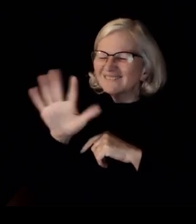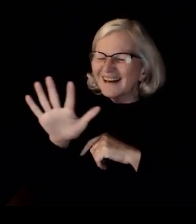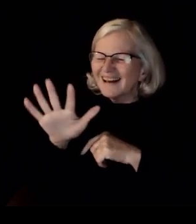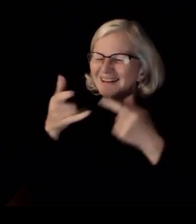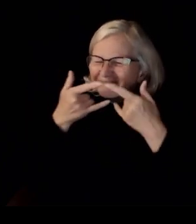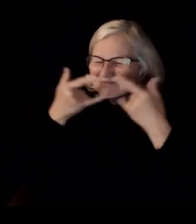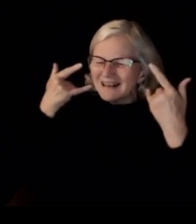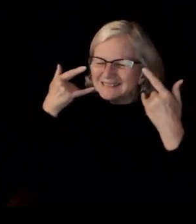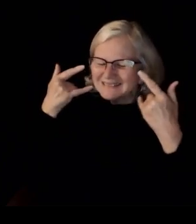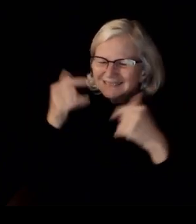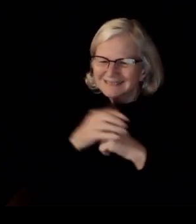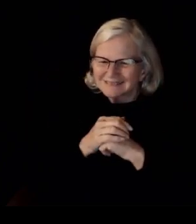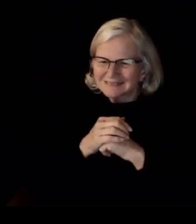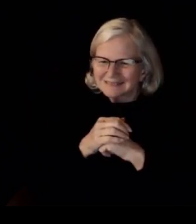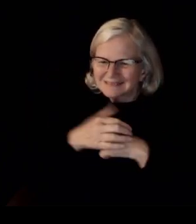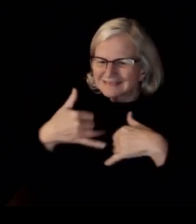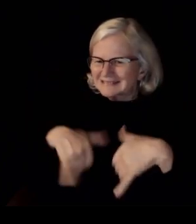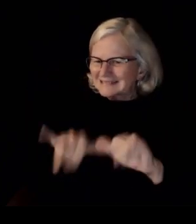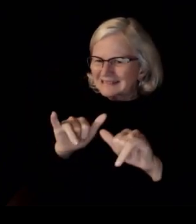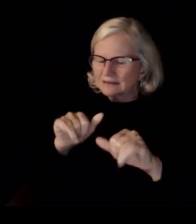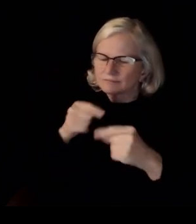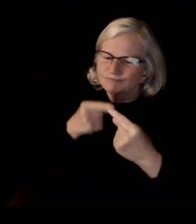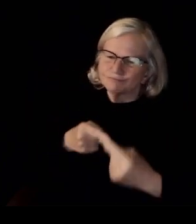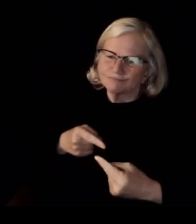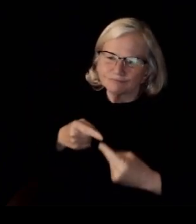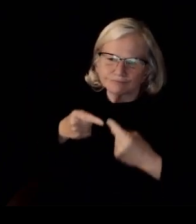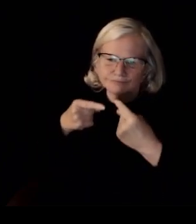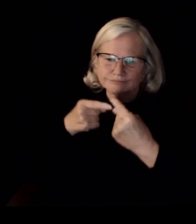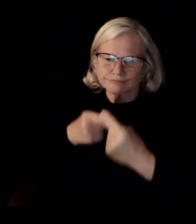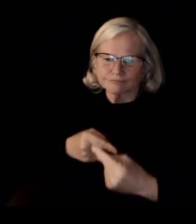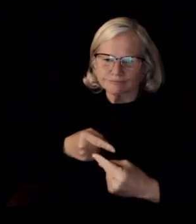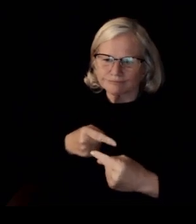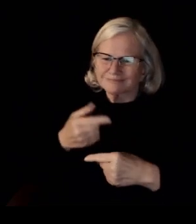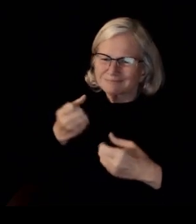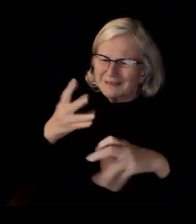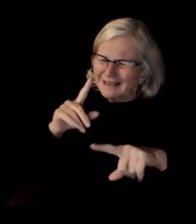to source. There are many many models and different vendors of these masks and the quality